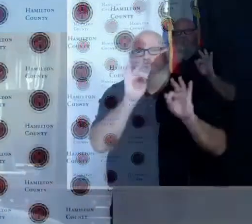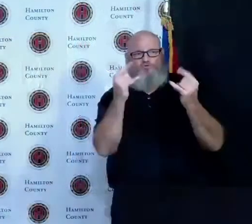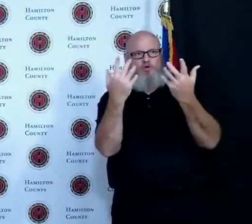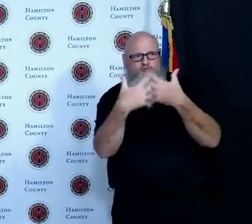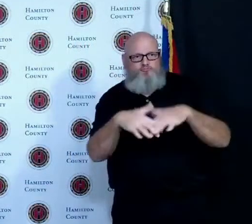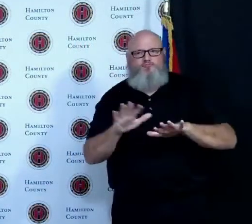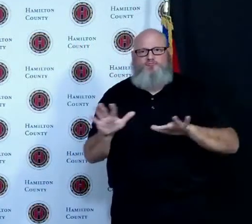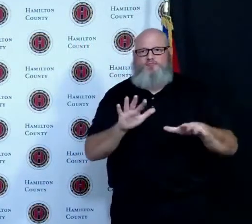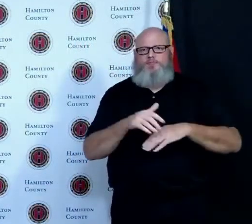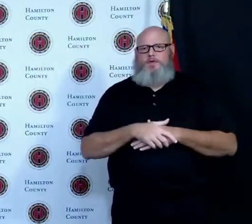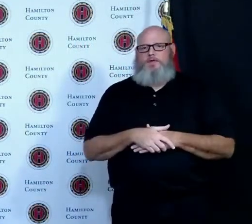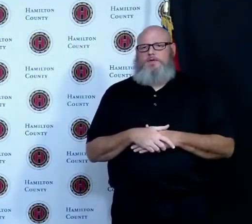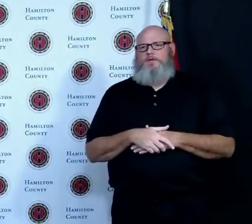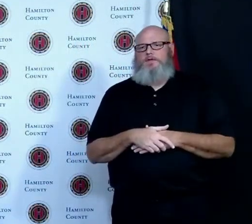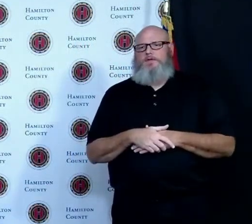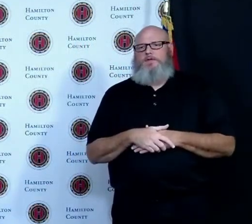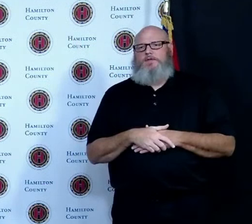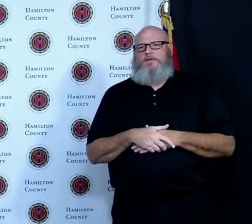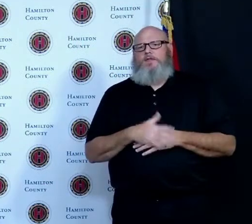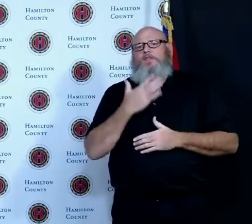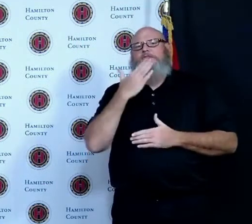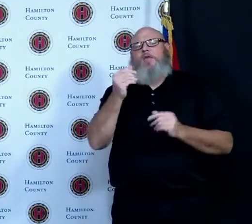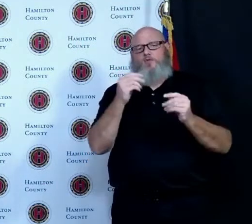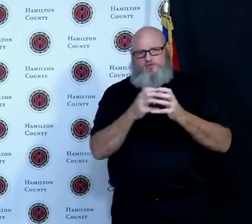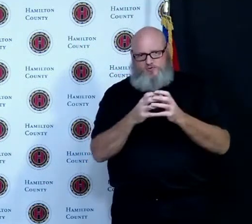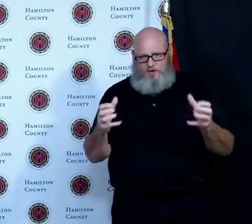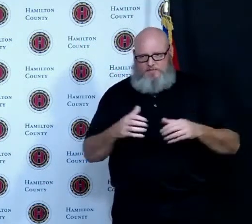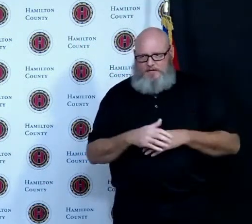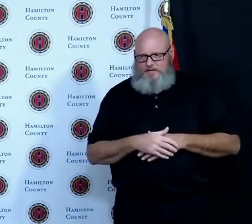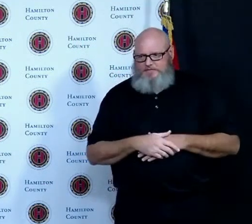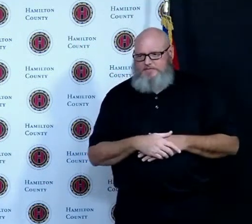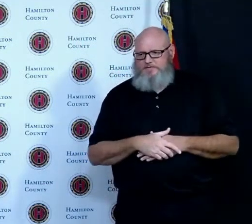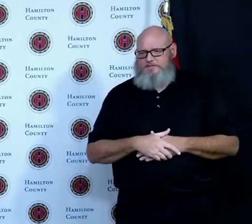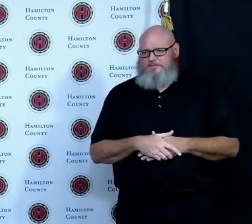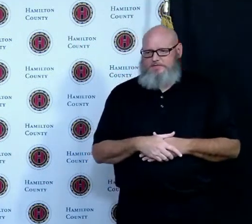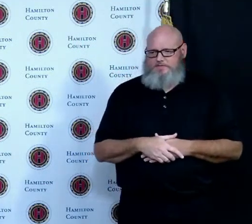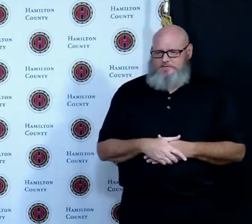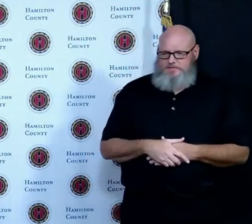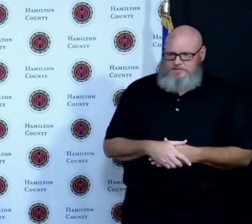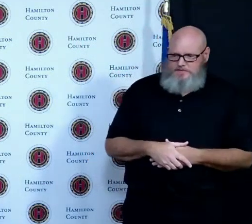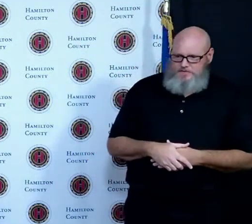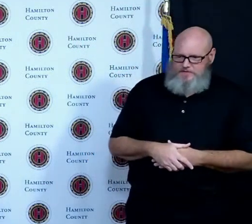thank you very much our next question is from Chris Wetterich he has questions for Dr Lofgren